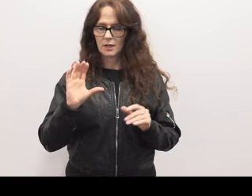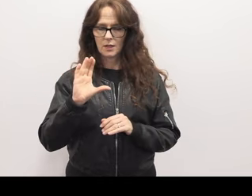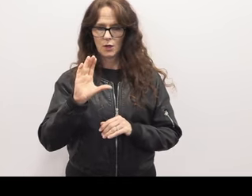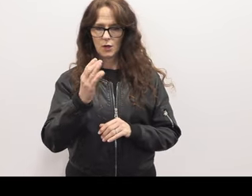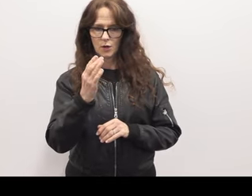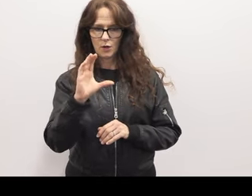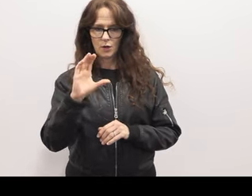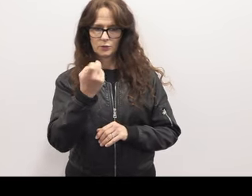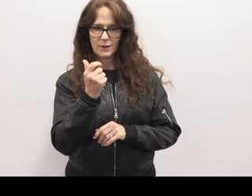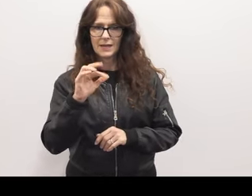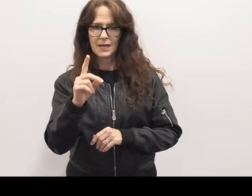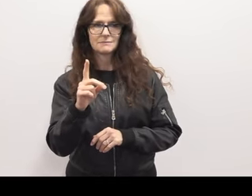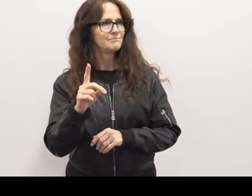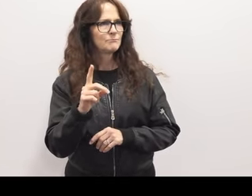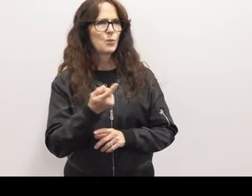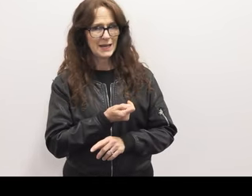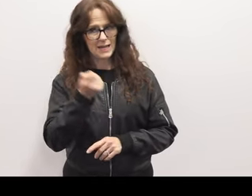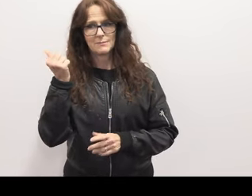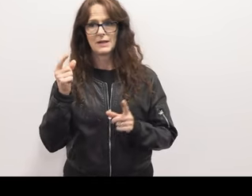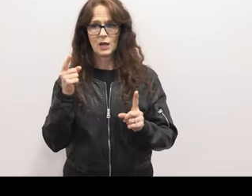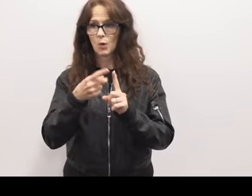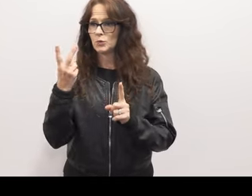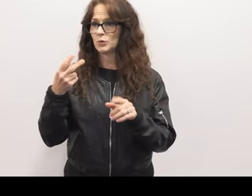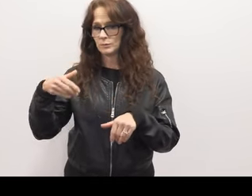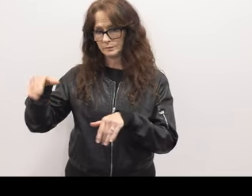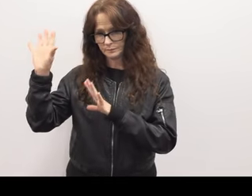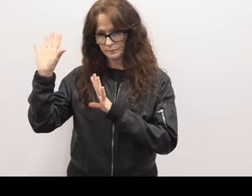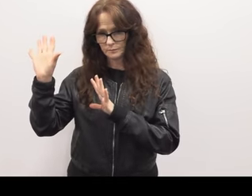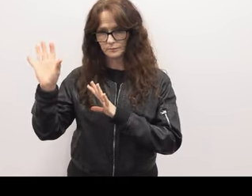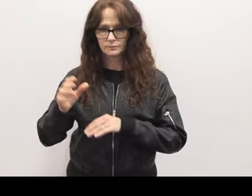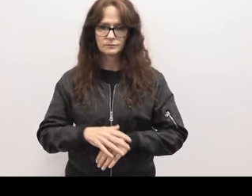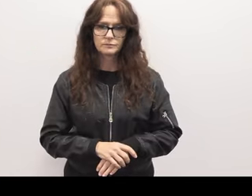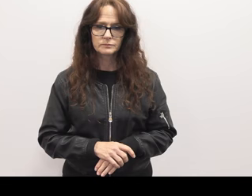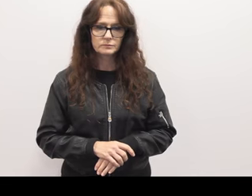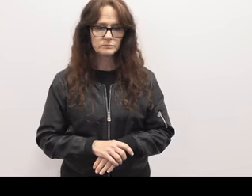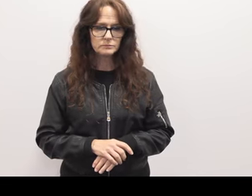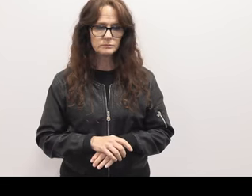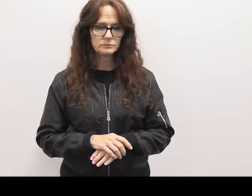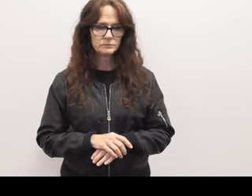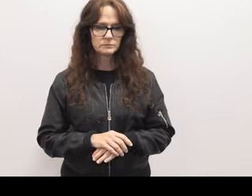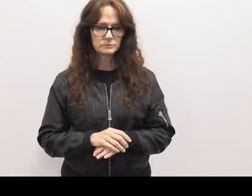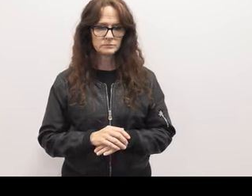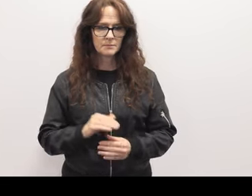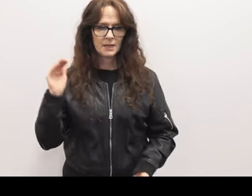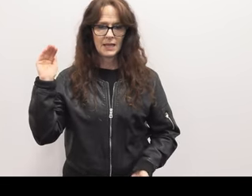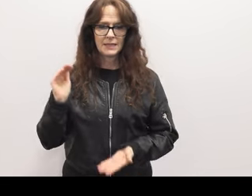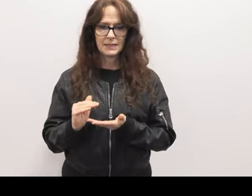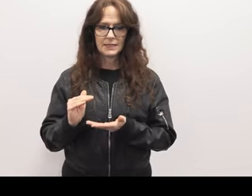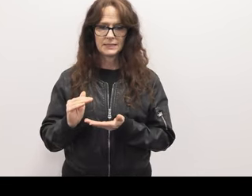[AJ Crabill] All right, so goal two had the least amount of consensus for it.